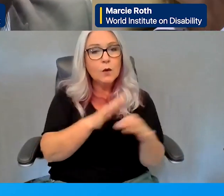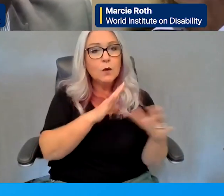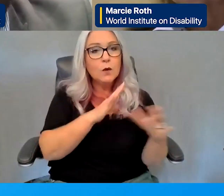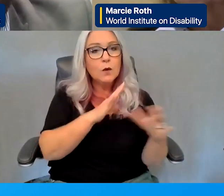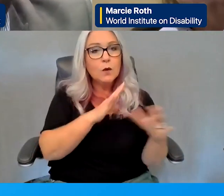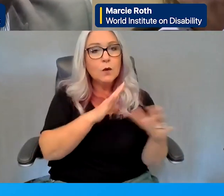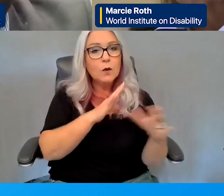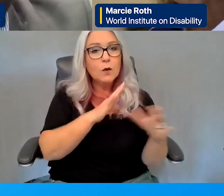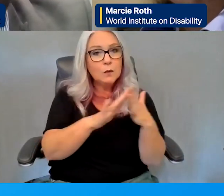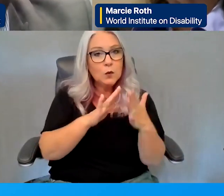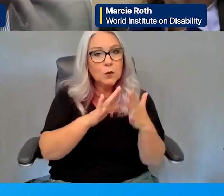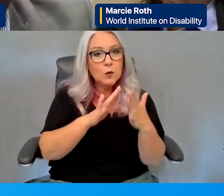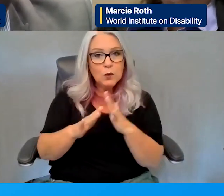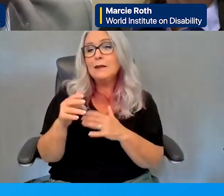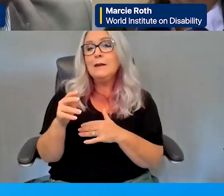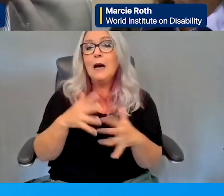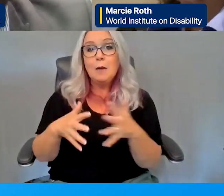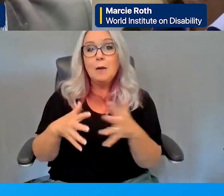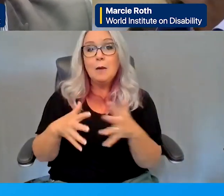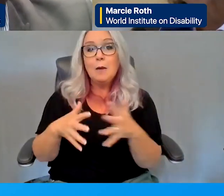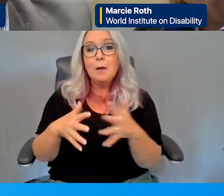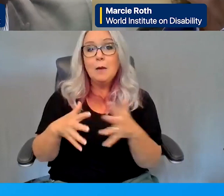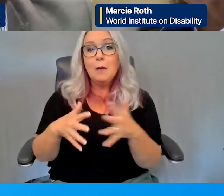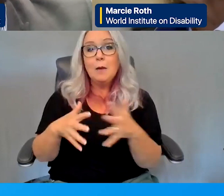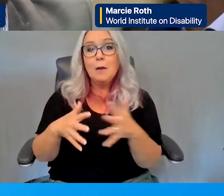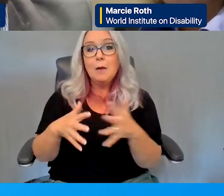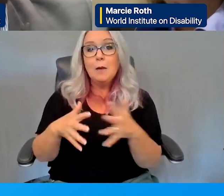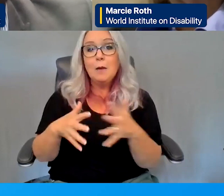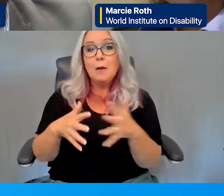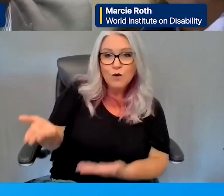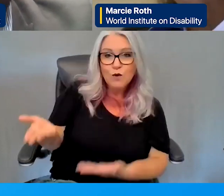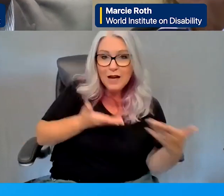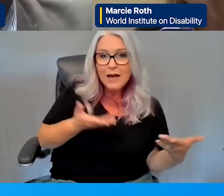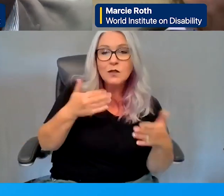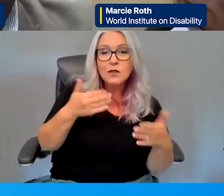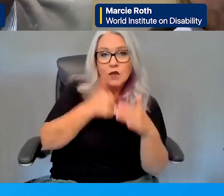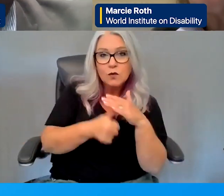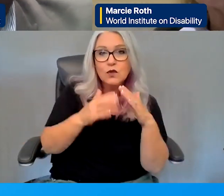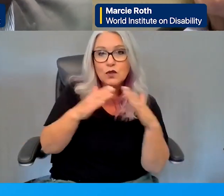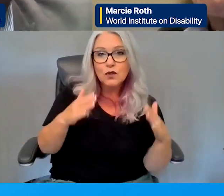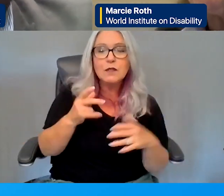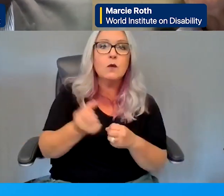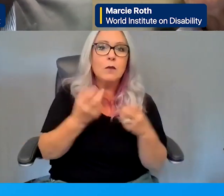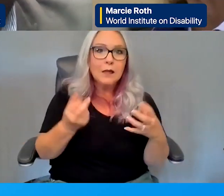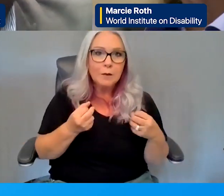invited to provide sheltering. So there are many, many independent shelters out there